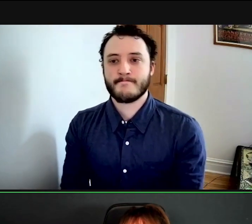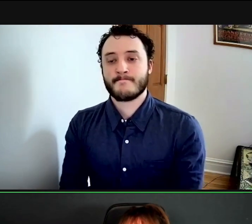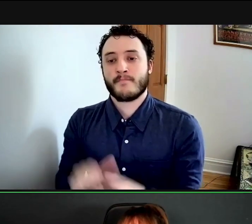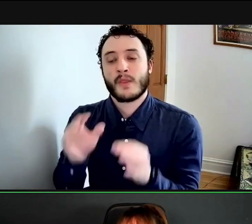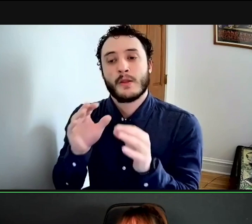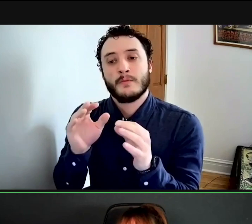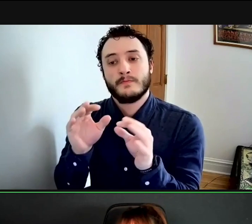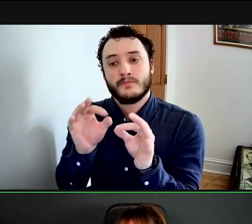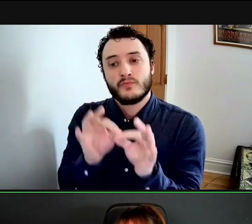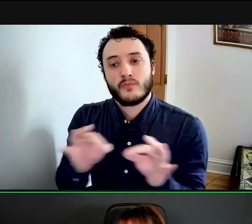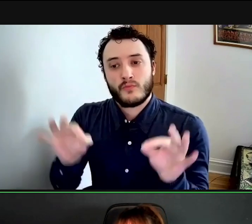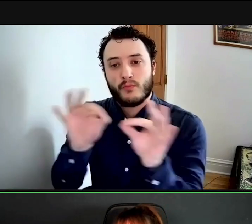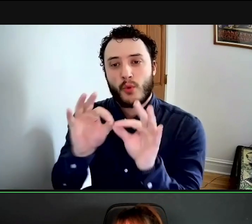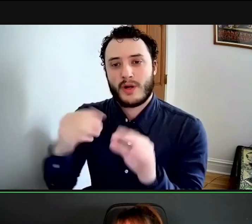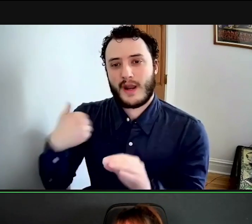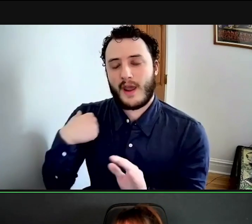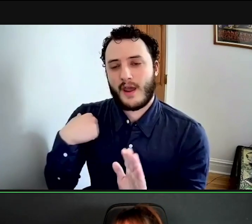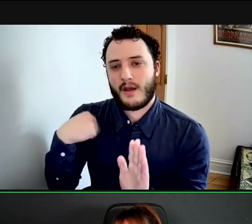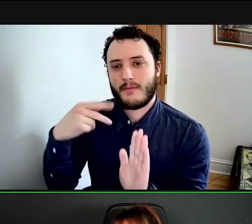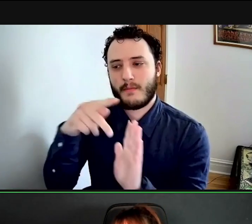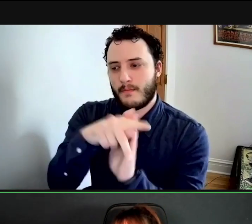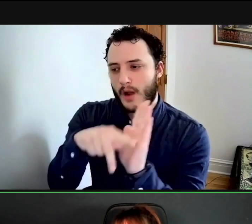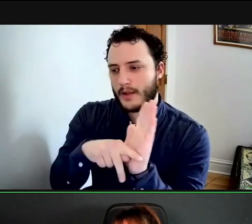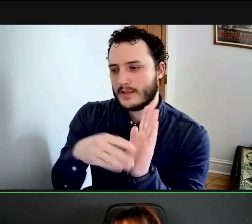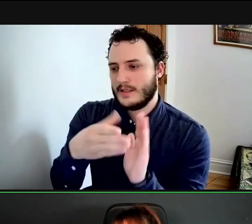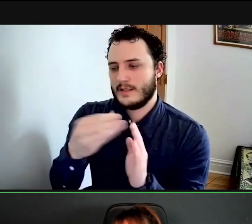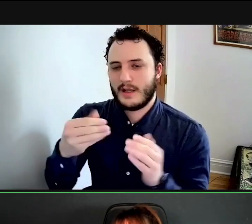And think about who it is that you serve.